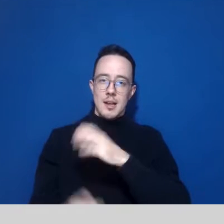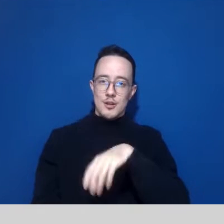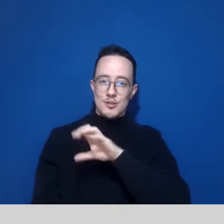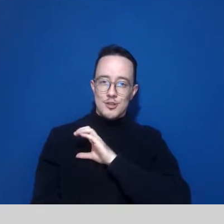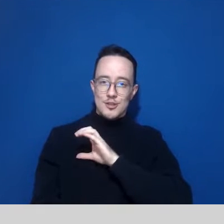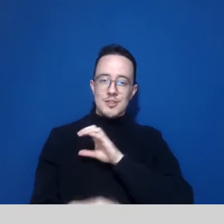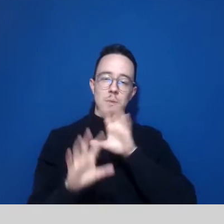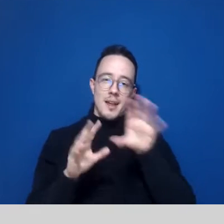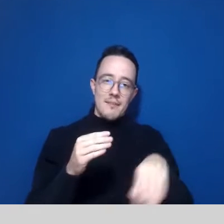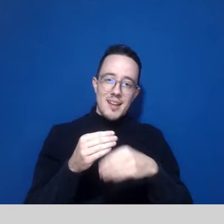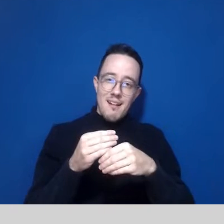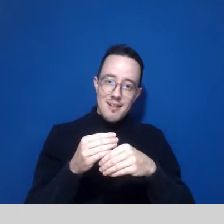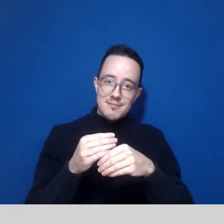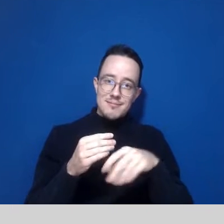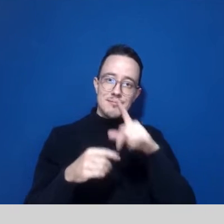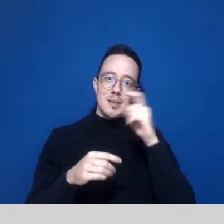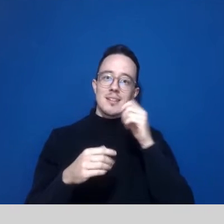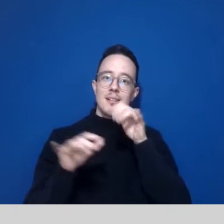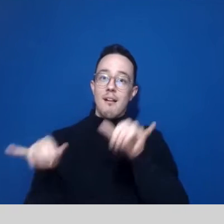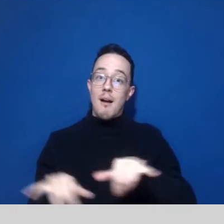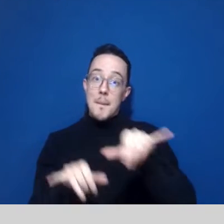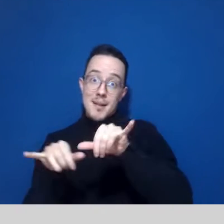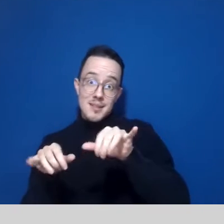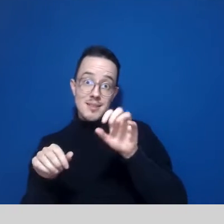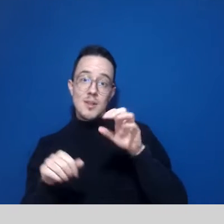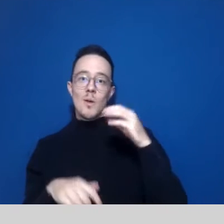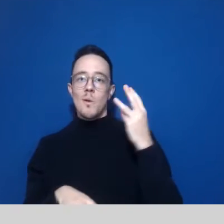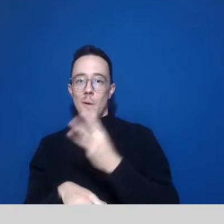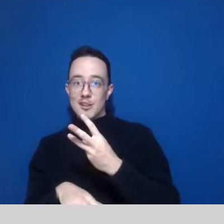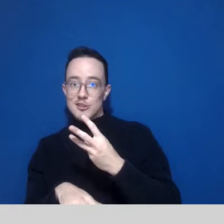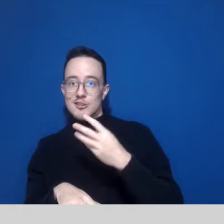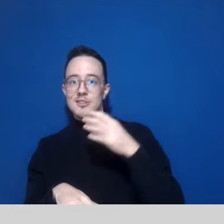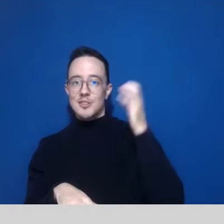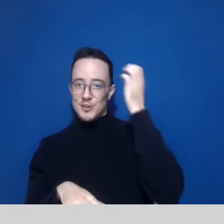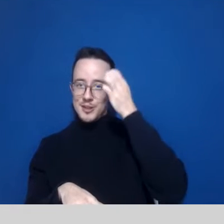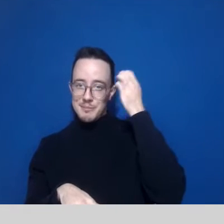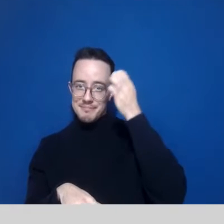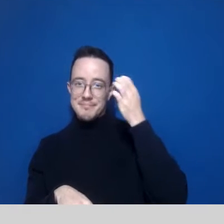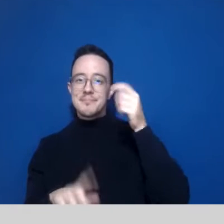are not in Central European languages. So we have to replace them by other characters,